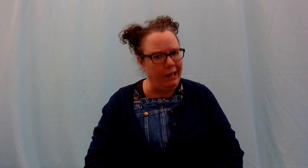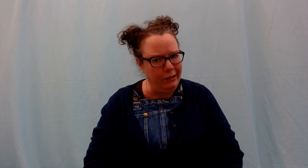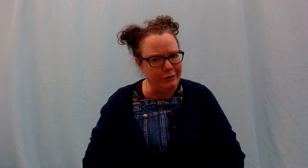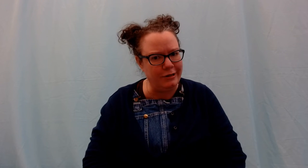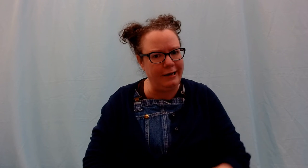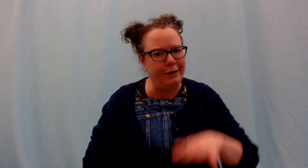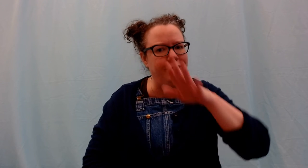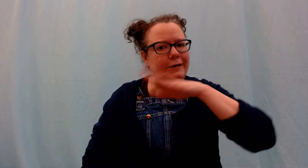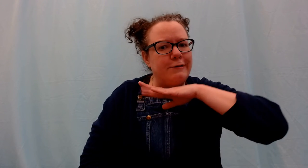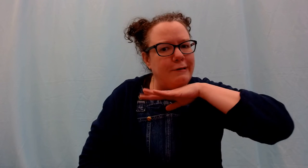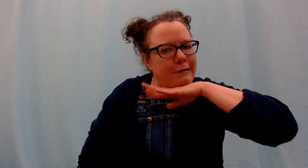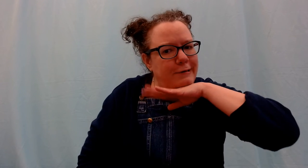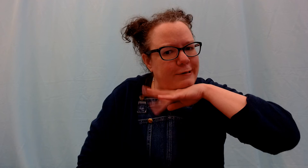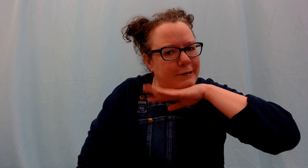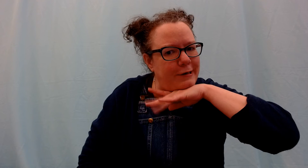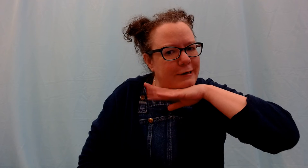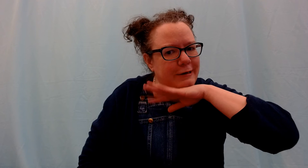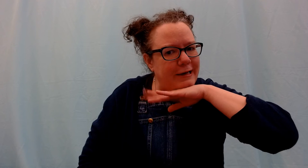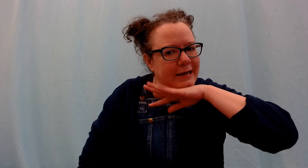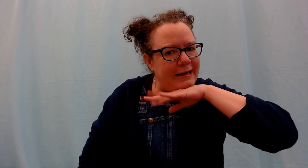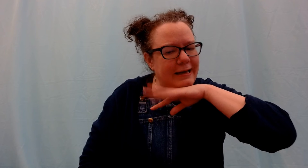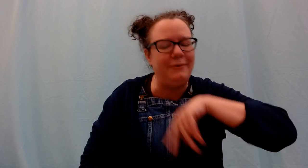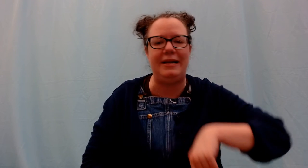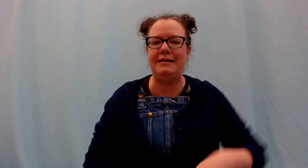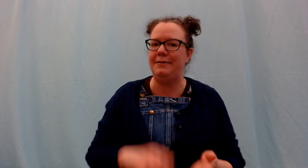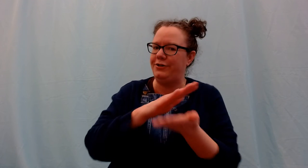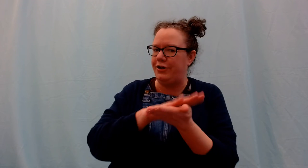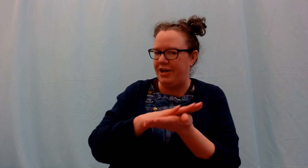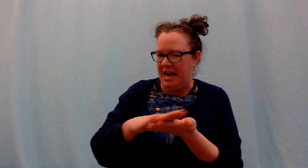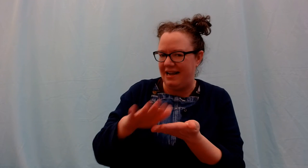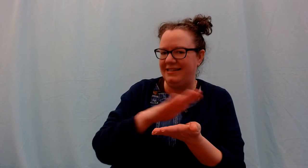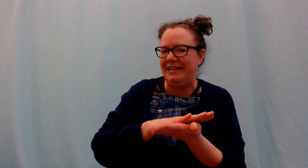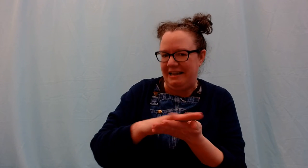It looks like your face is a little dirty. We need to make sure you get nice and clean.